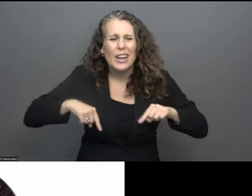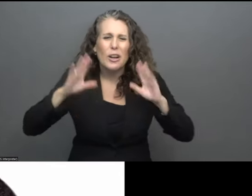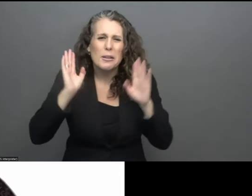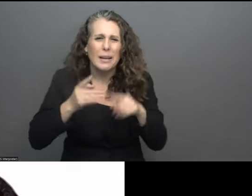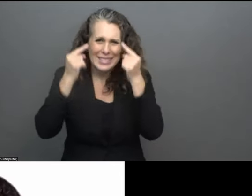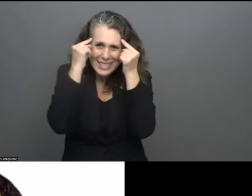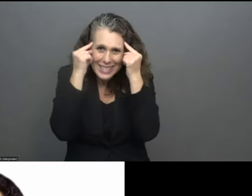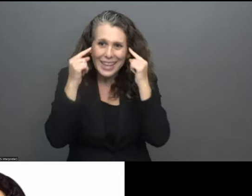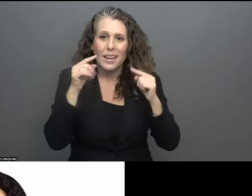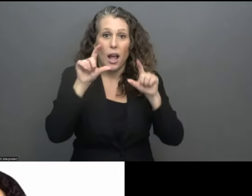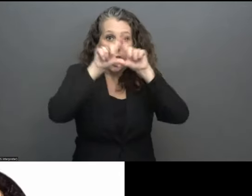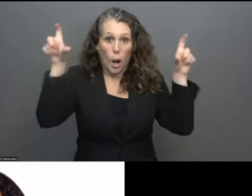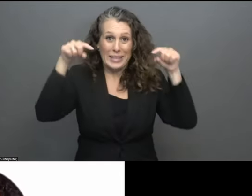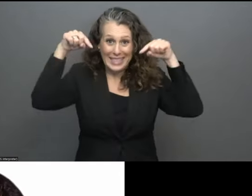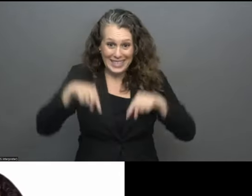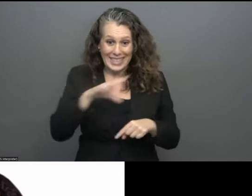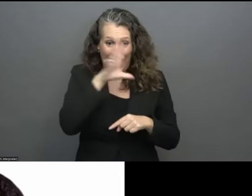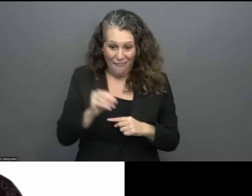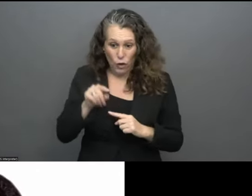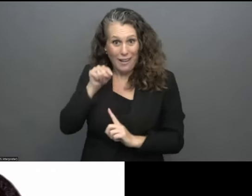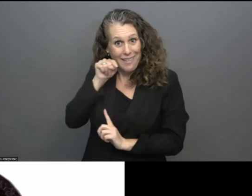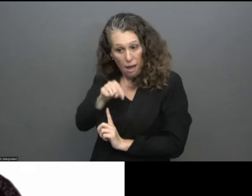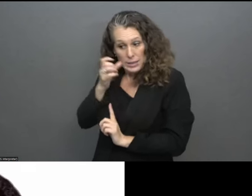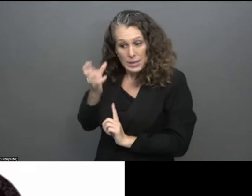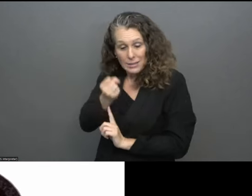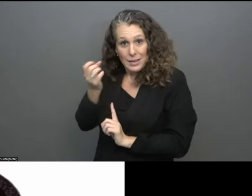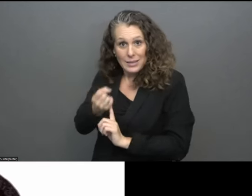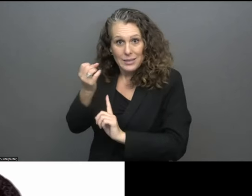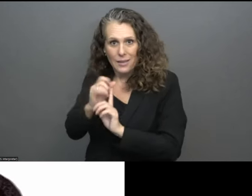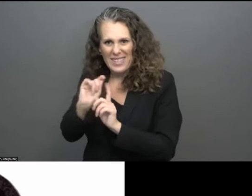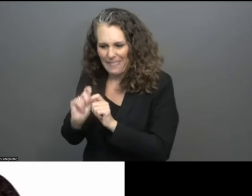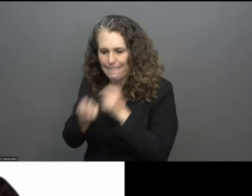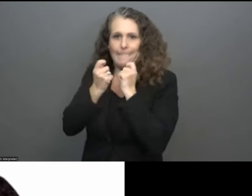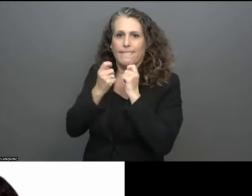context who are getting it right and and leverage that and we've hosted panel discussions here